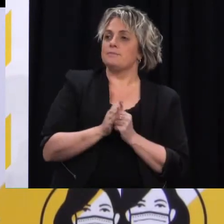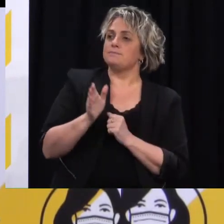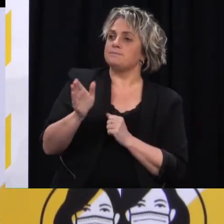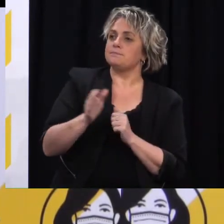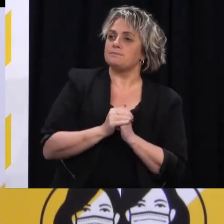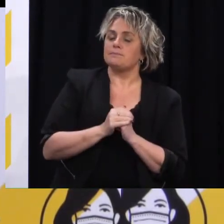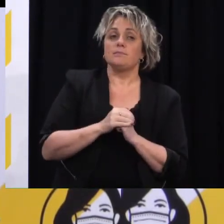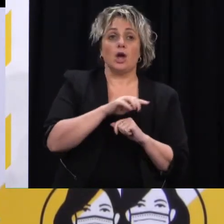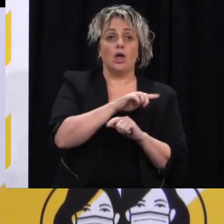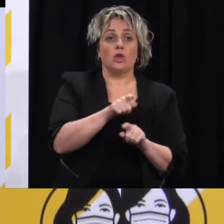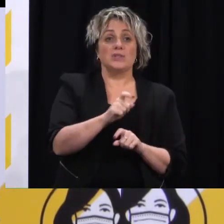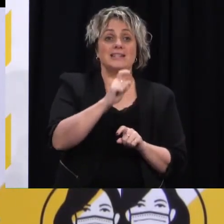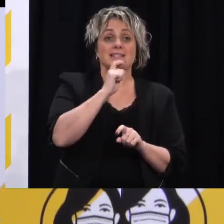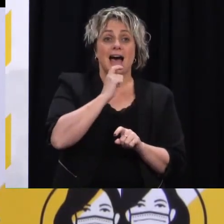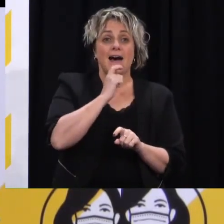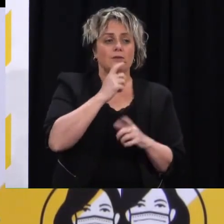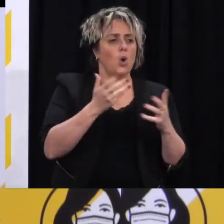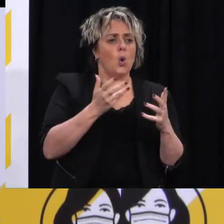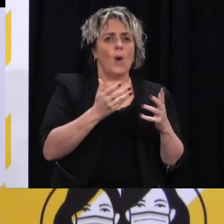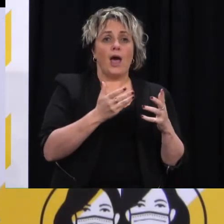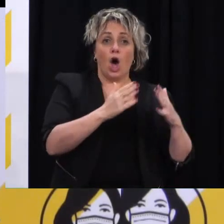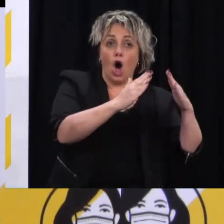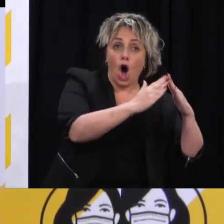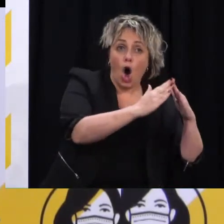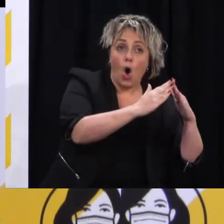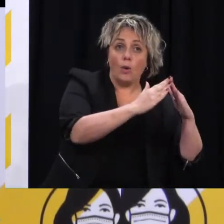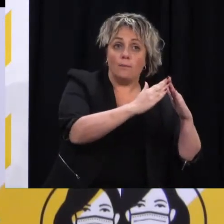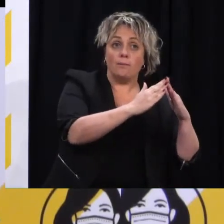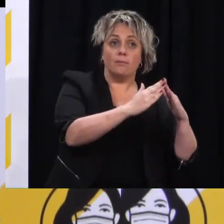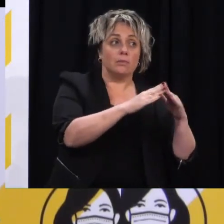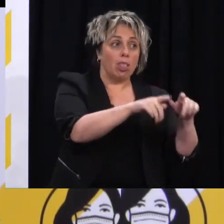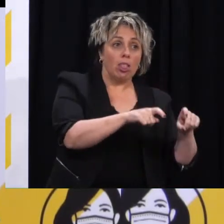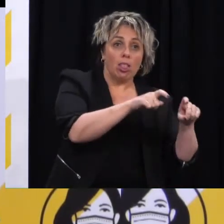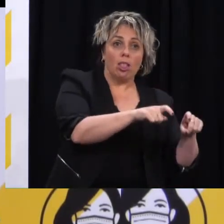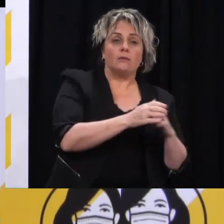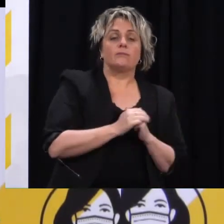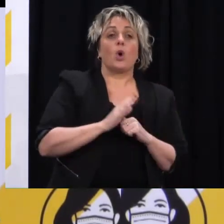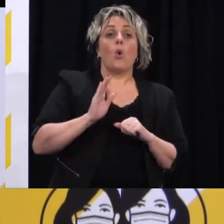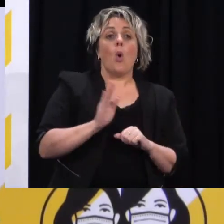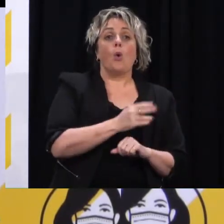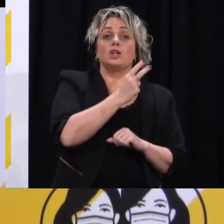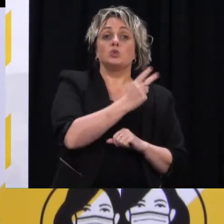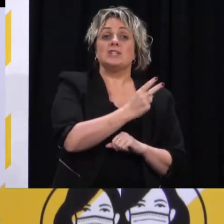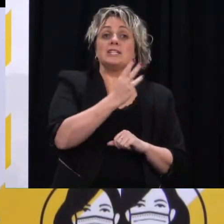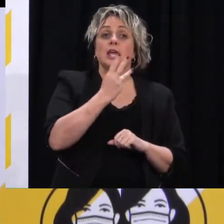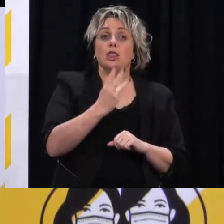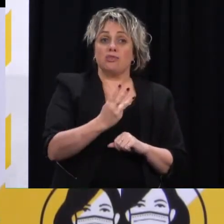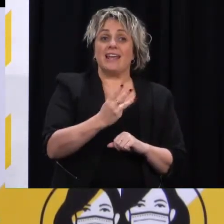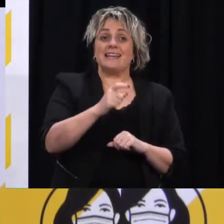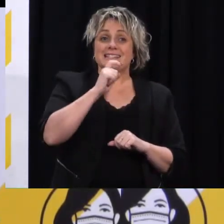enable them to undertake contact tracing and the officer in question is fully vaccinate.